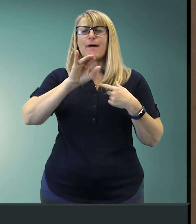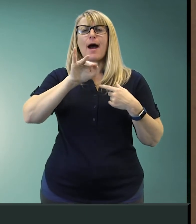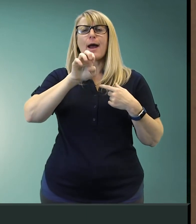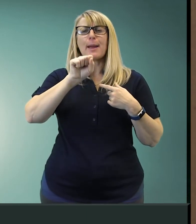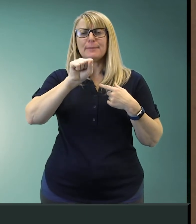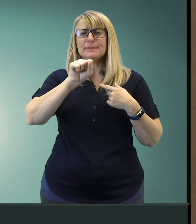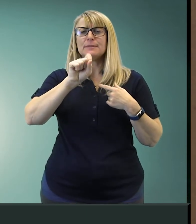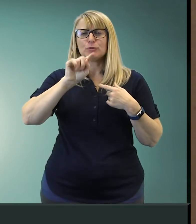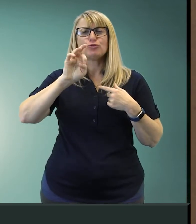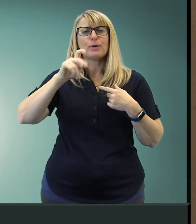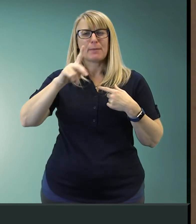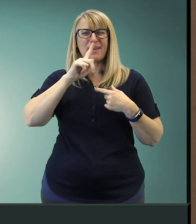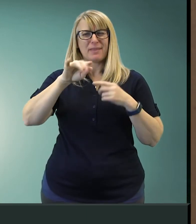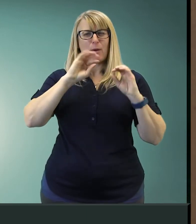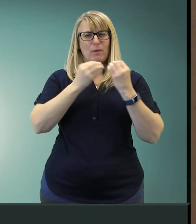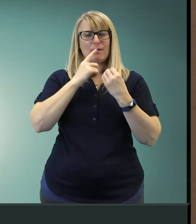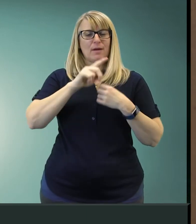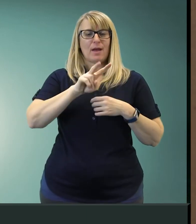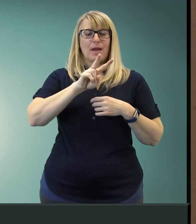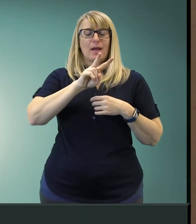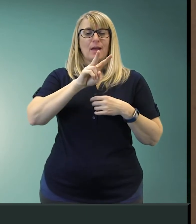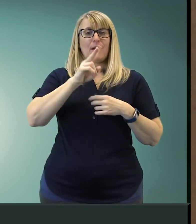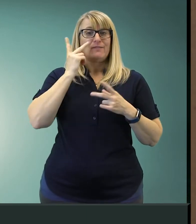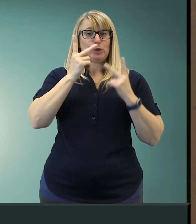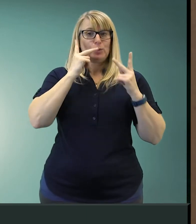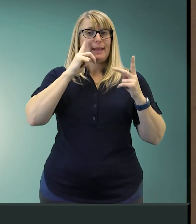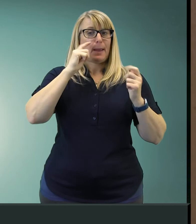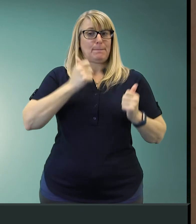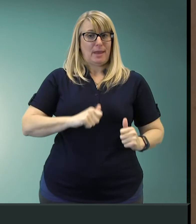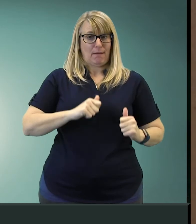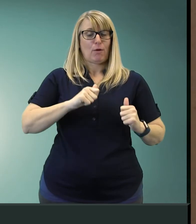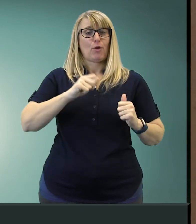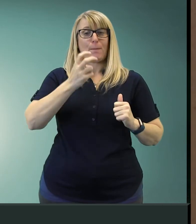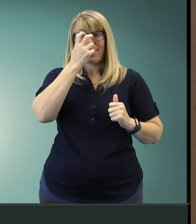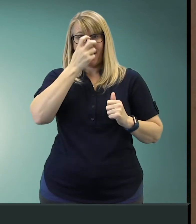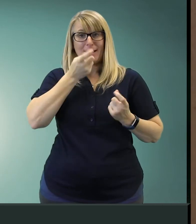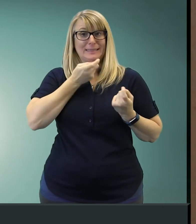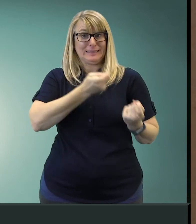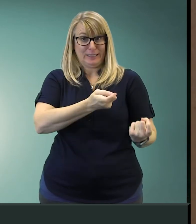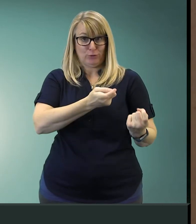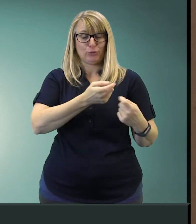which VIBeS is an organization. It stands for visually impaired blind skiers. They just put a bunch